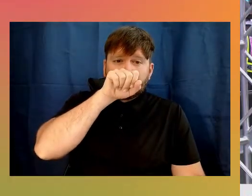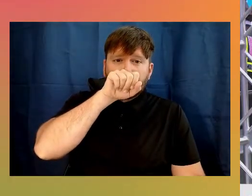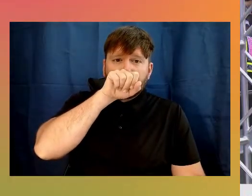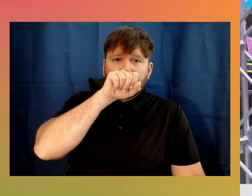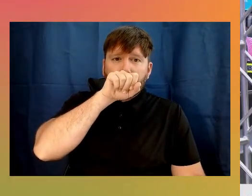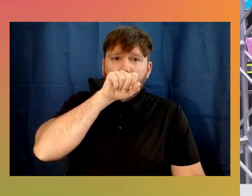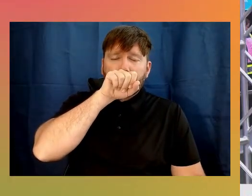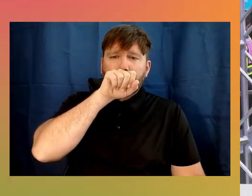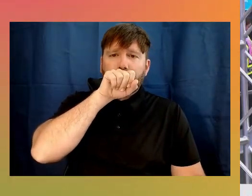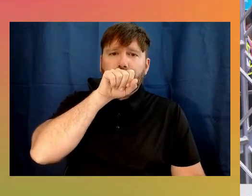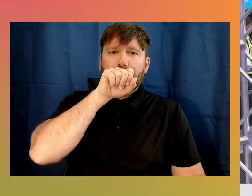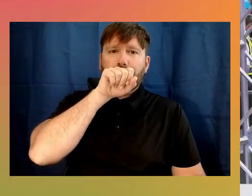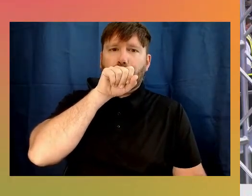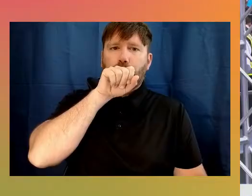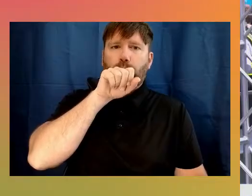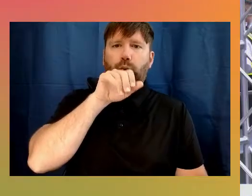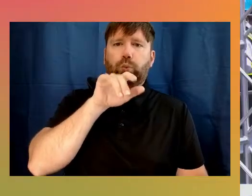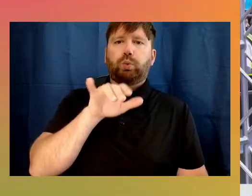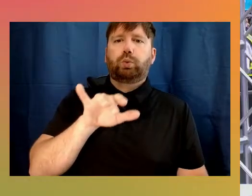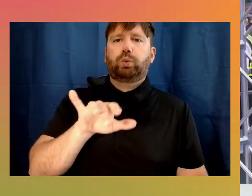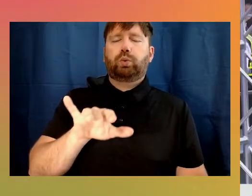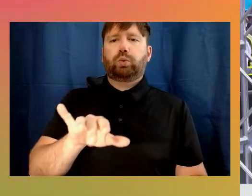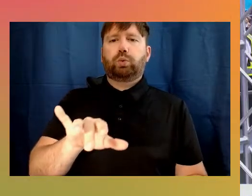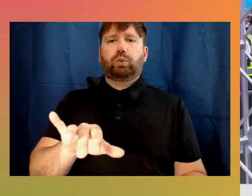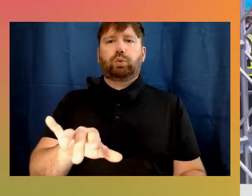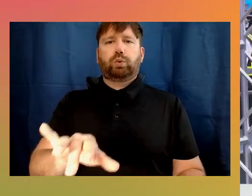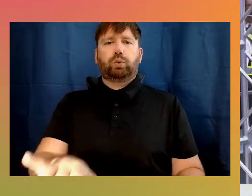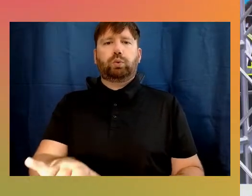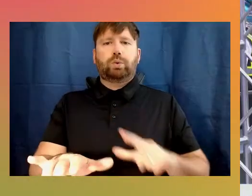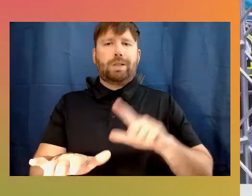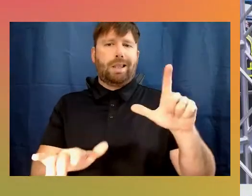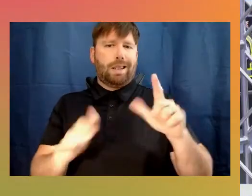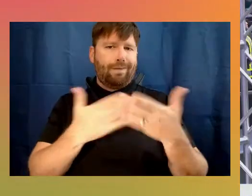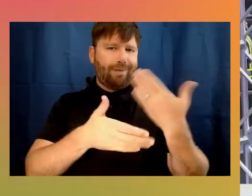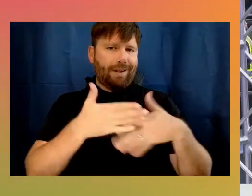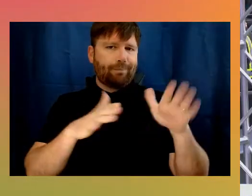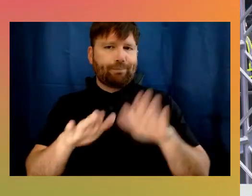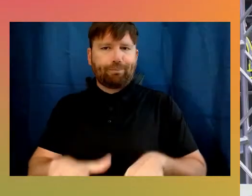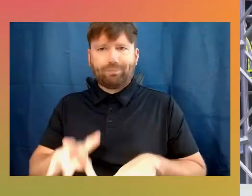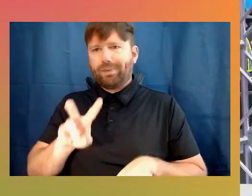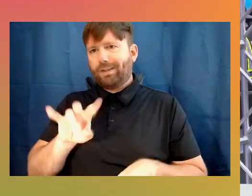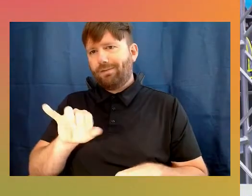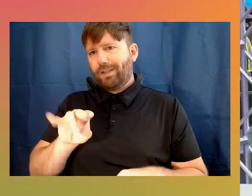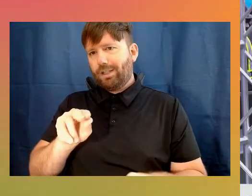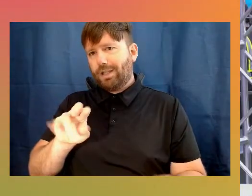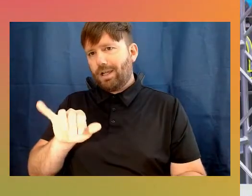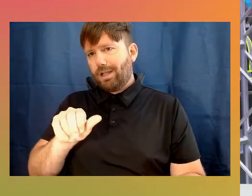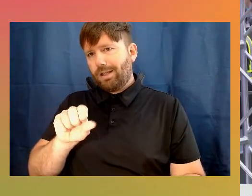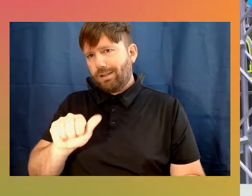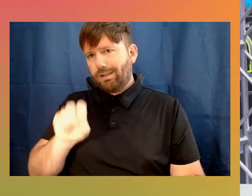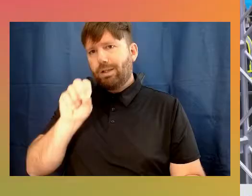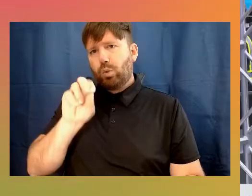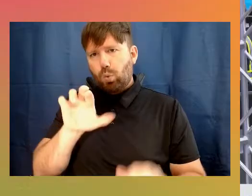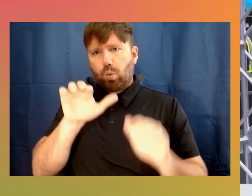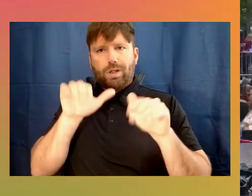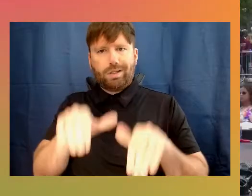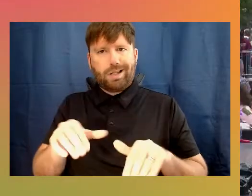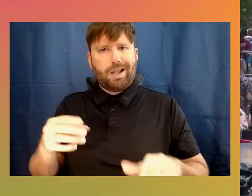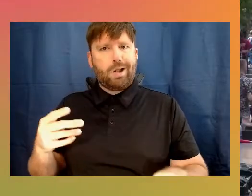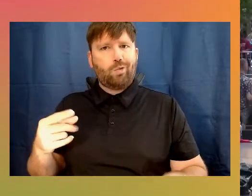LAST FULL BREATH HERE.